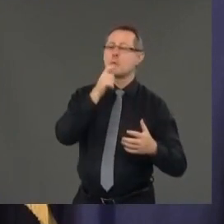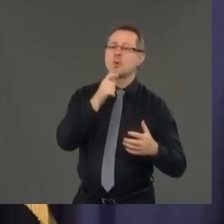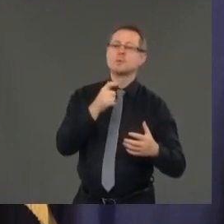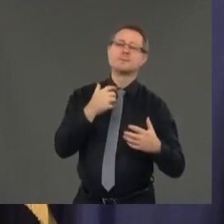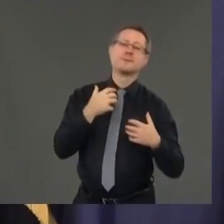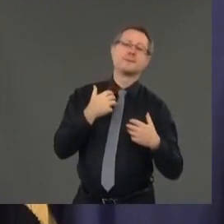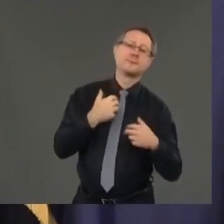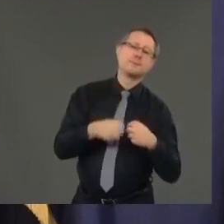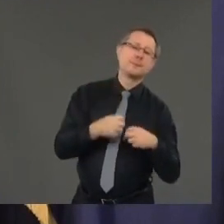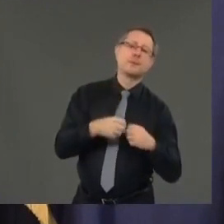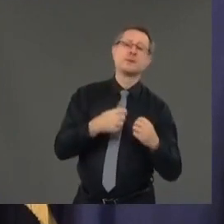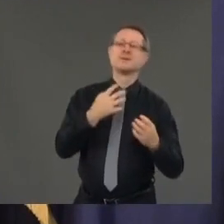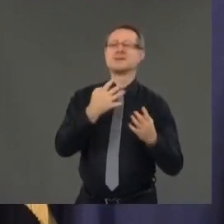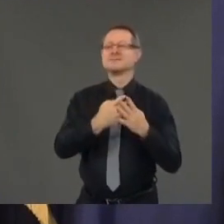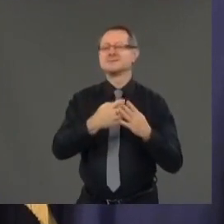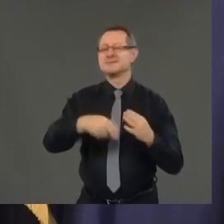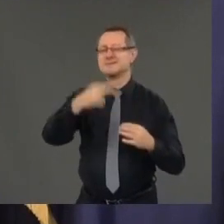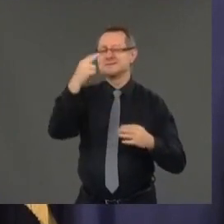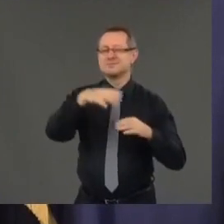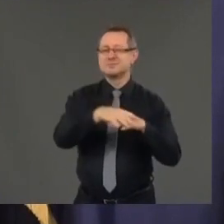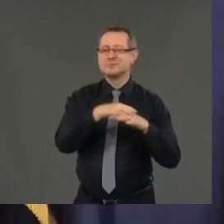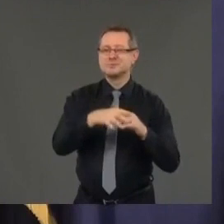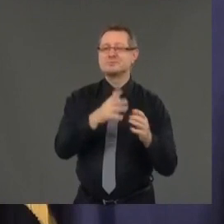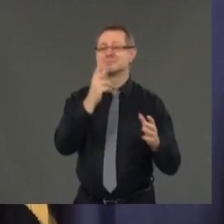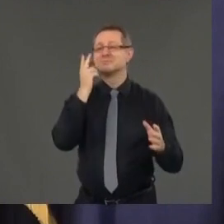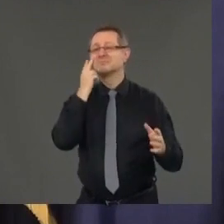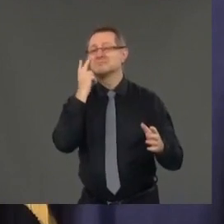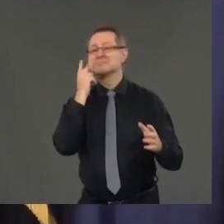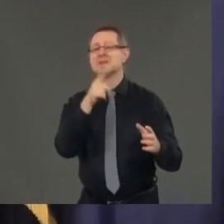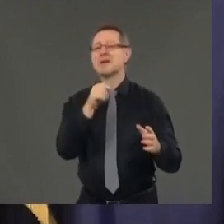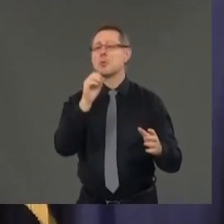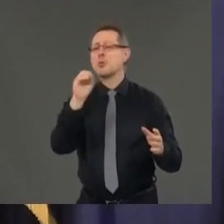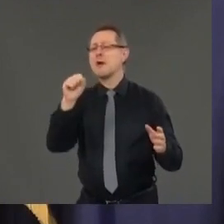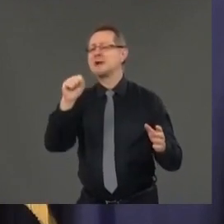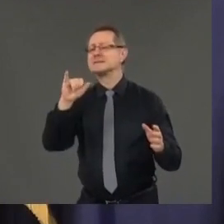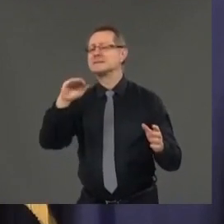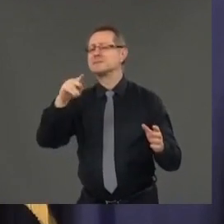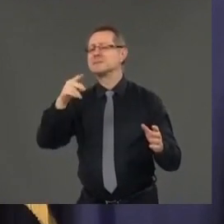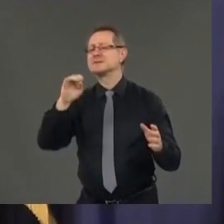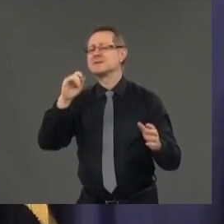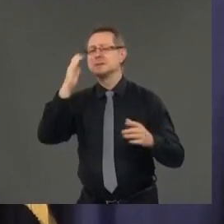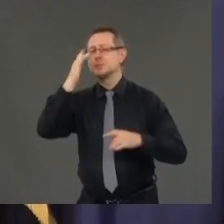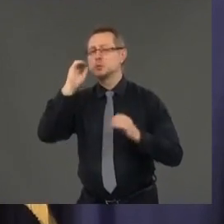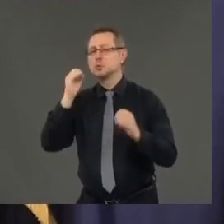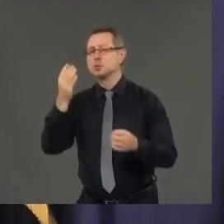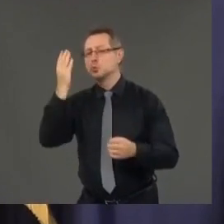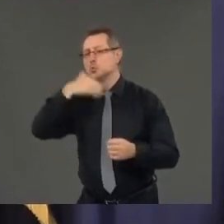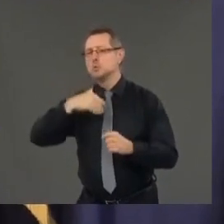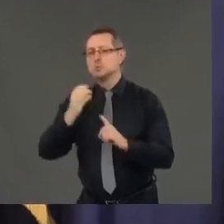ASYMPTOMATIC, 55 AND OVER, JUST ON THE THEORY, WELL, THESE PEOPLE ARE IN A VULNERABLE CLASS.